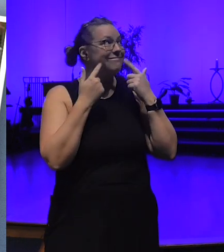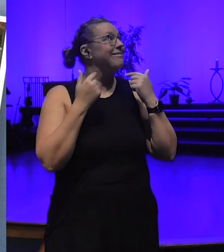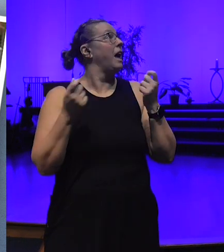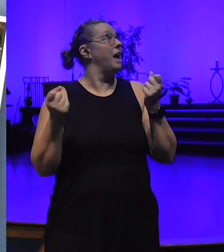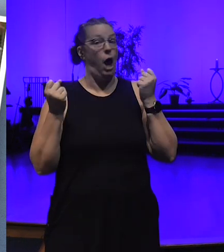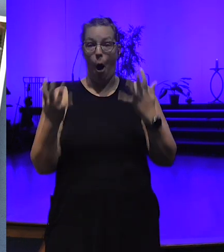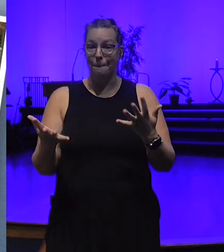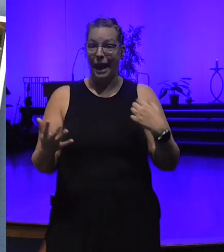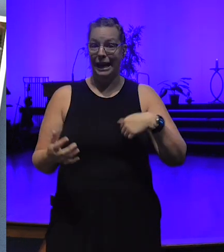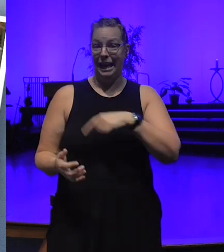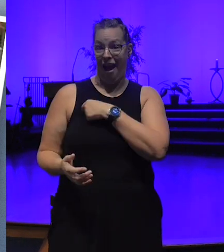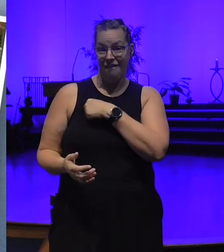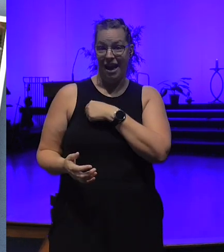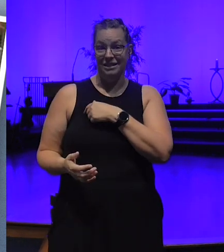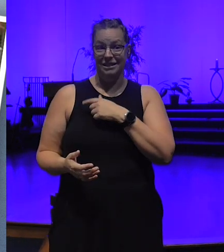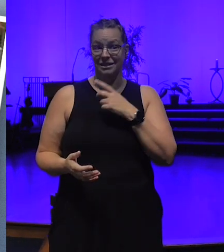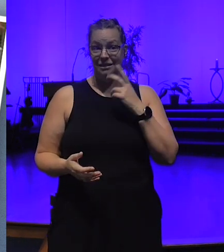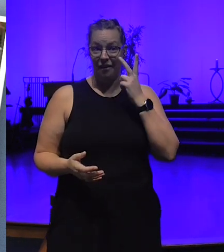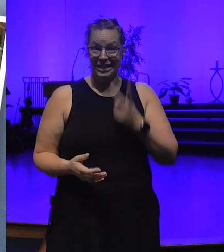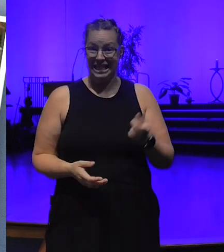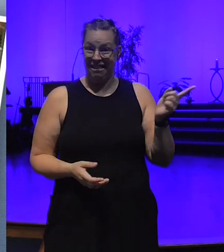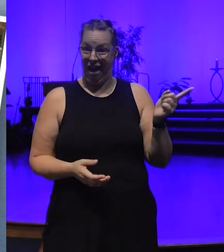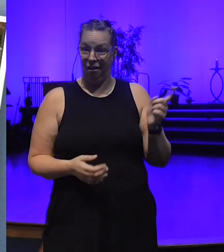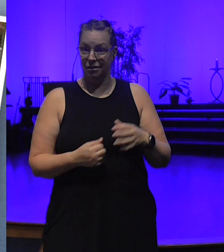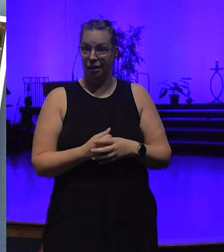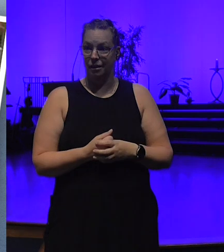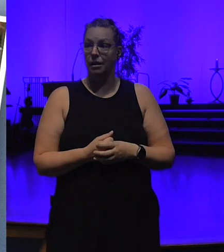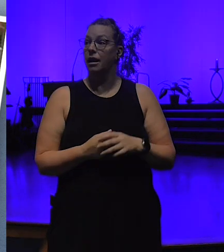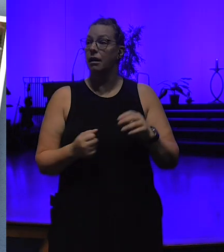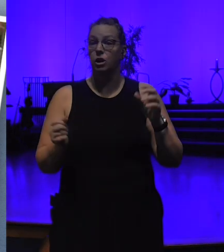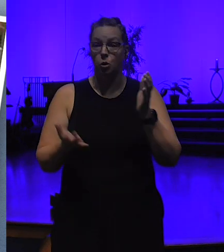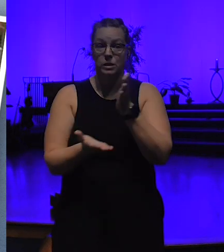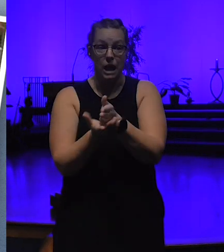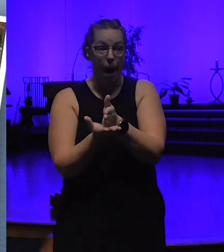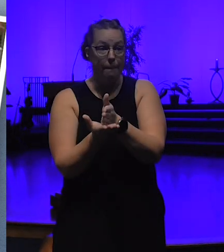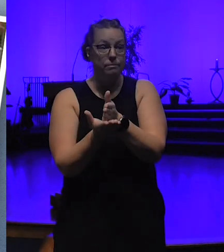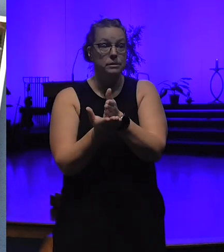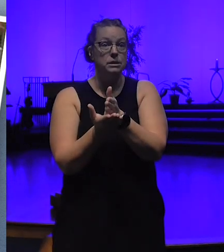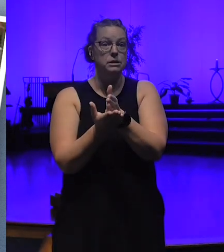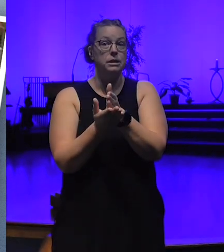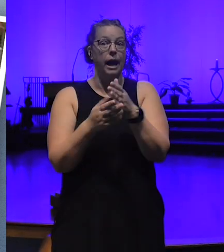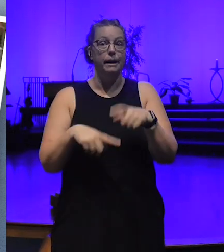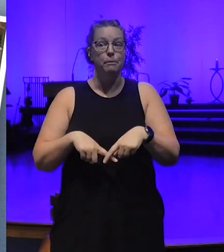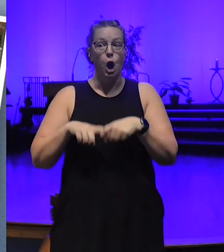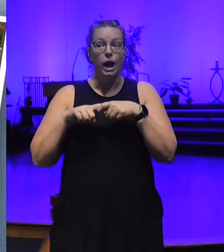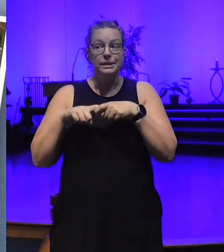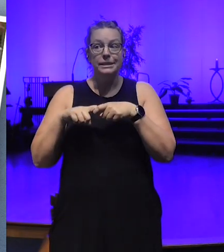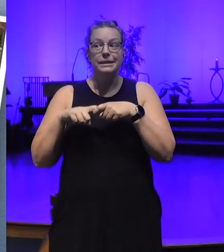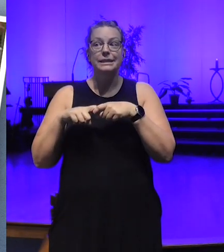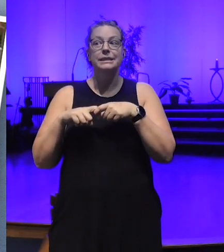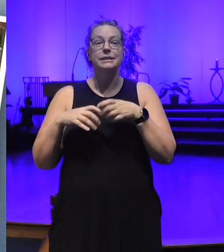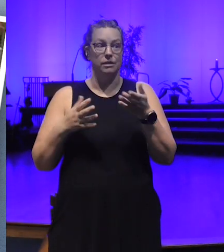recently have gotten the opportunity to stop and pause at the entrance of these little critters